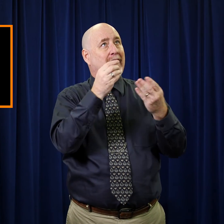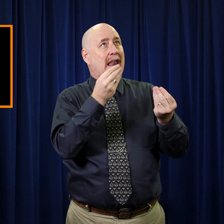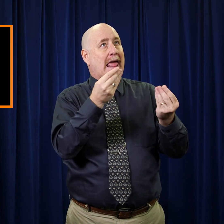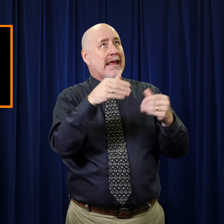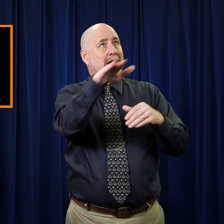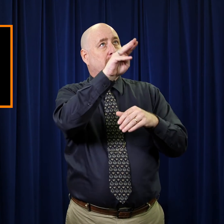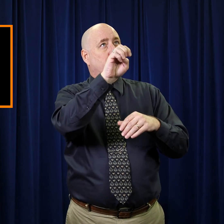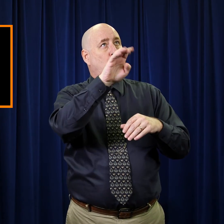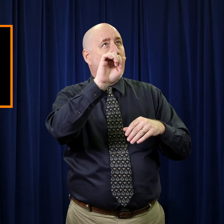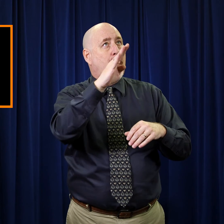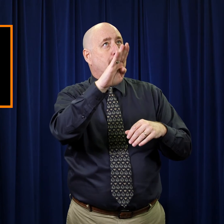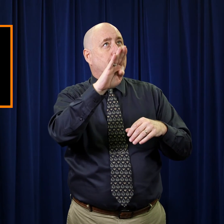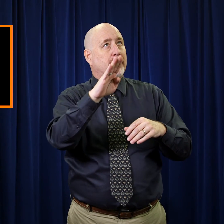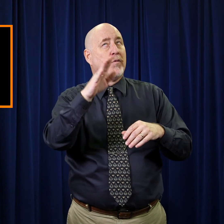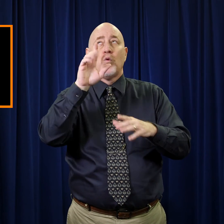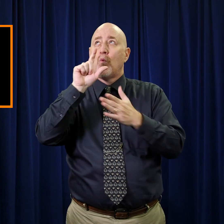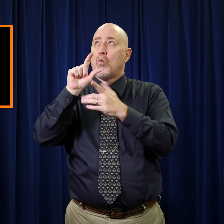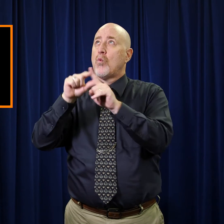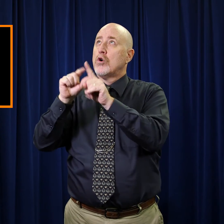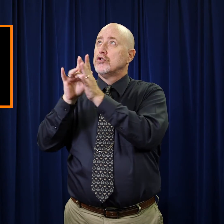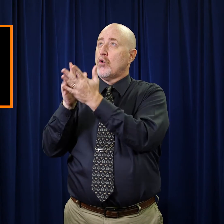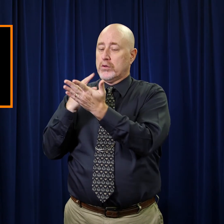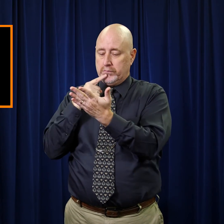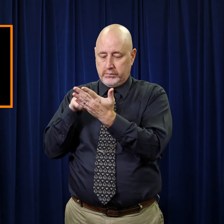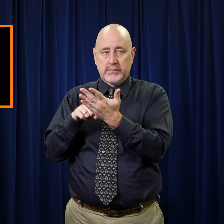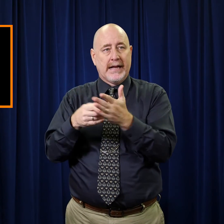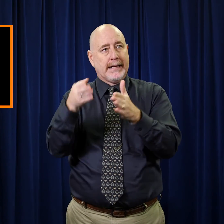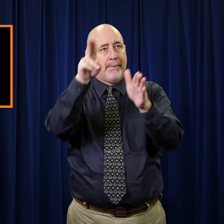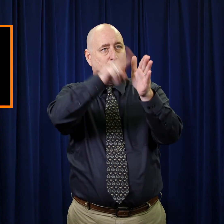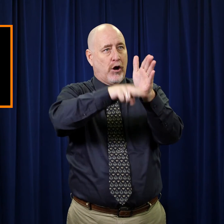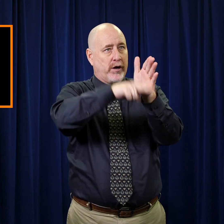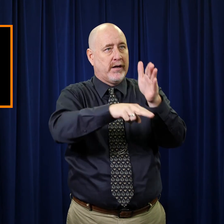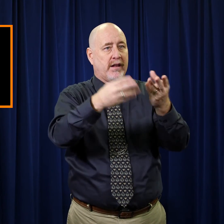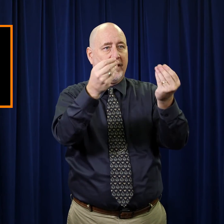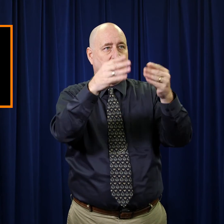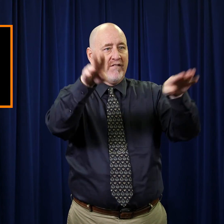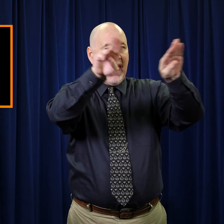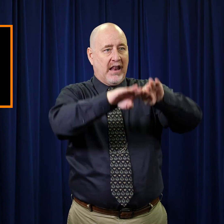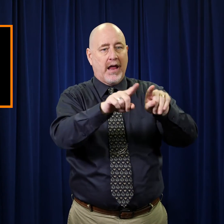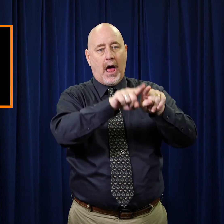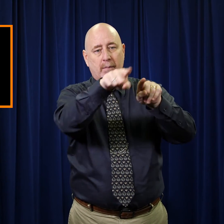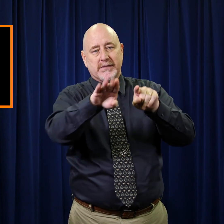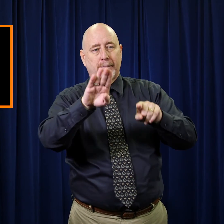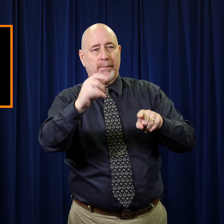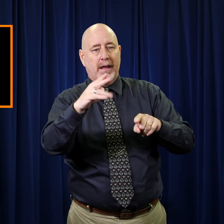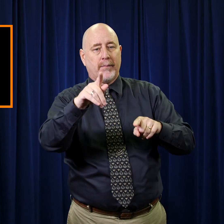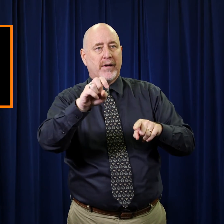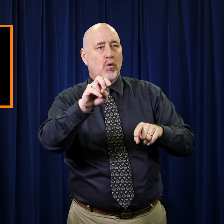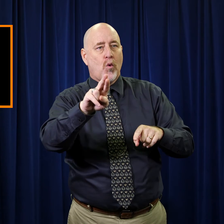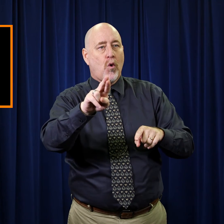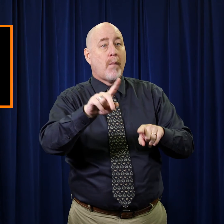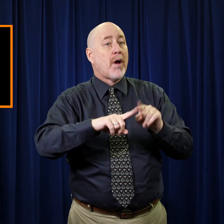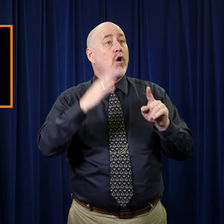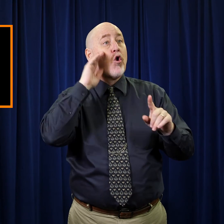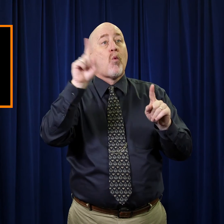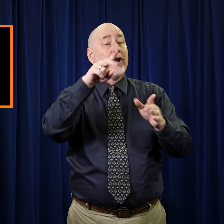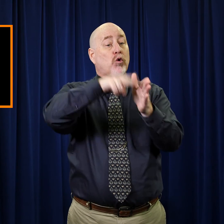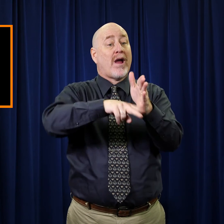Lord, died there in the land of Moab according to the word of the Lord. And He buried him in a valley of the land of Moab opposite Beth-Peor. But no one